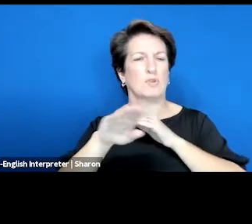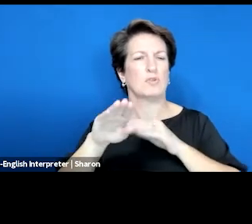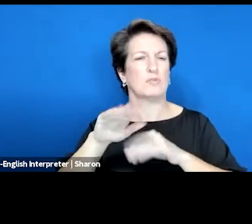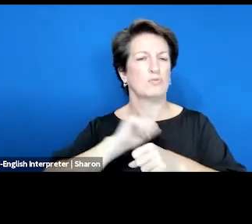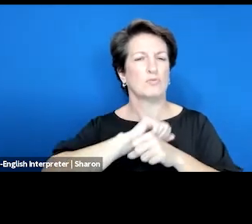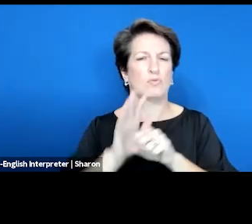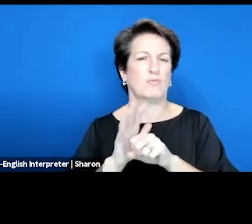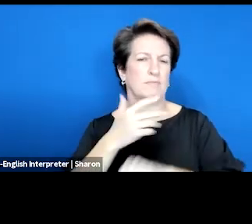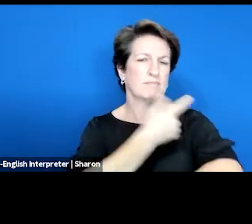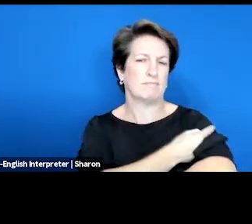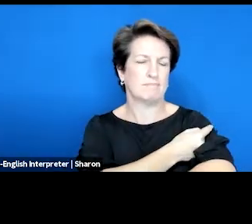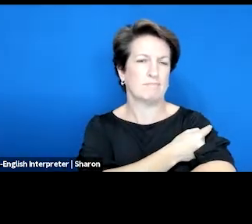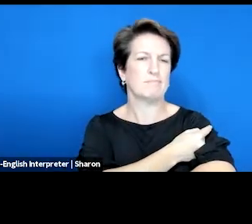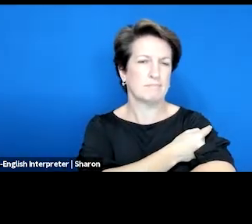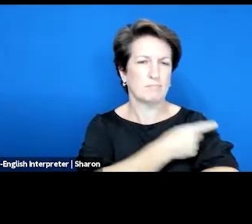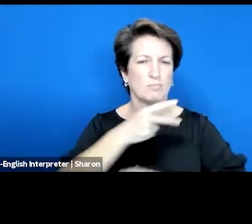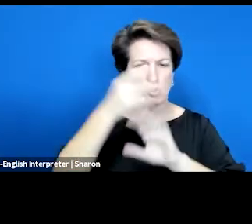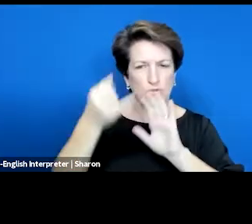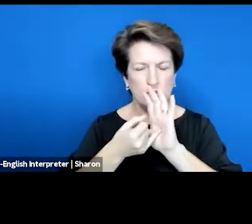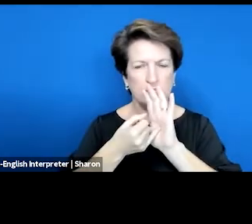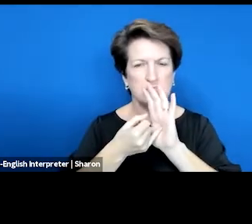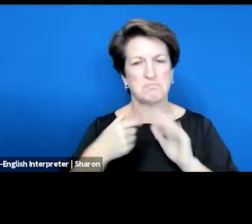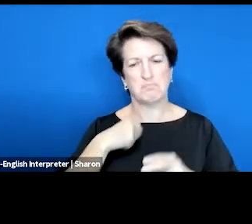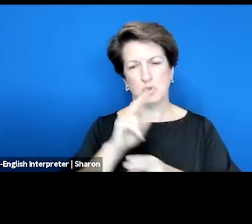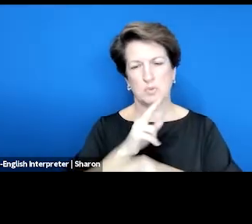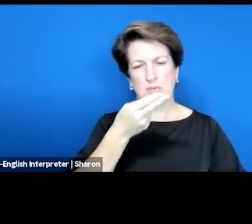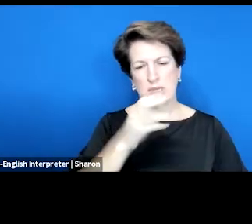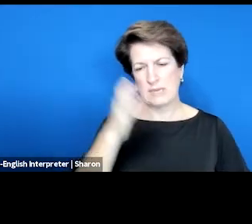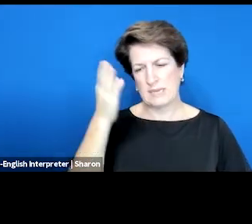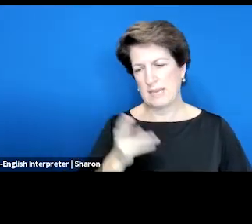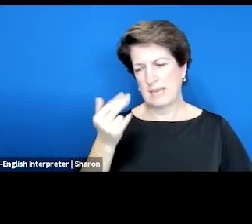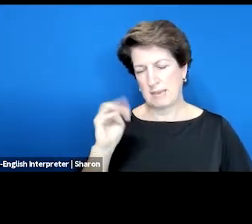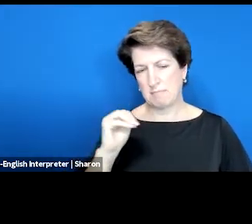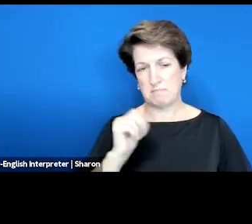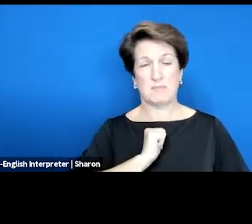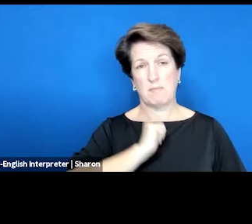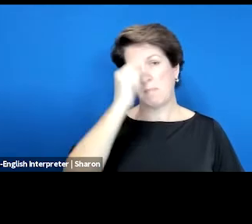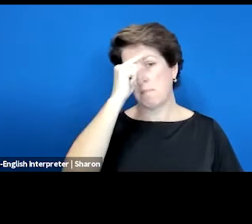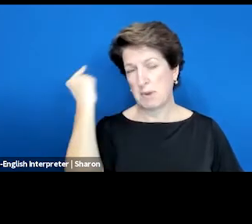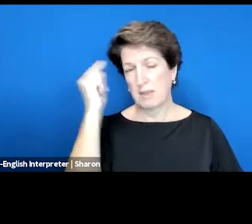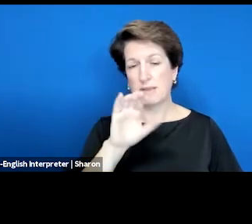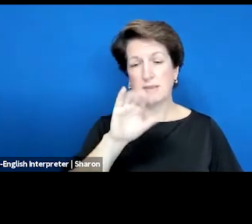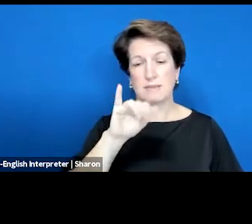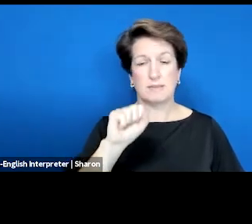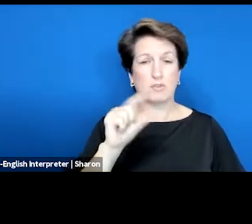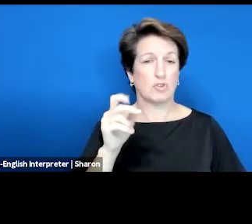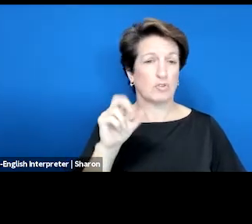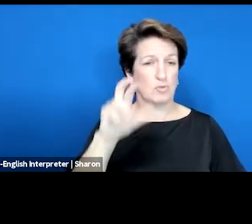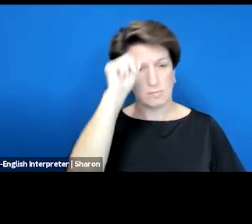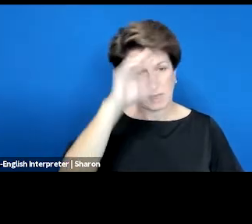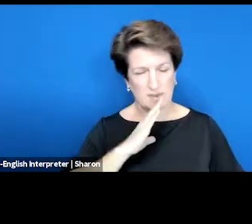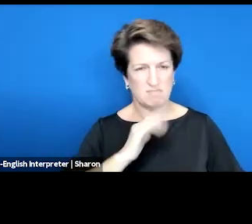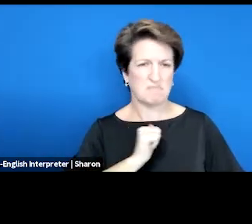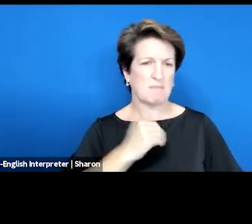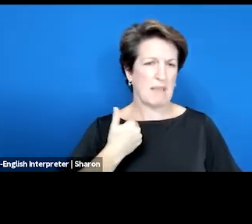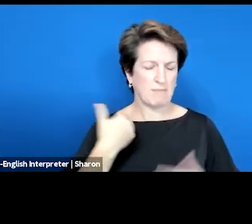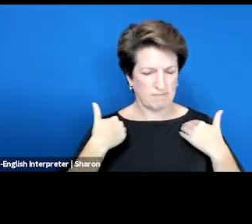After giving